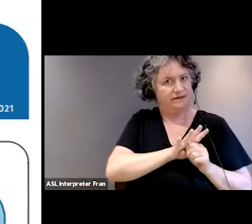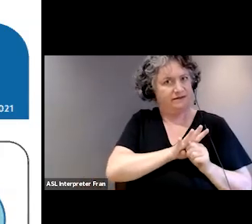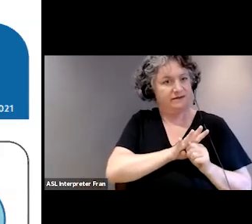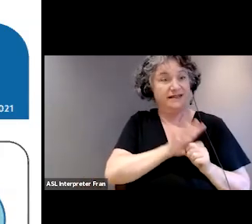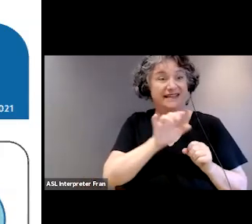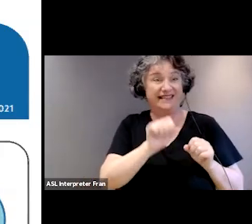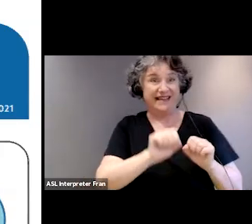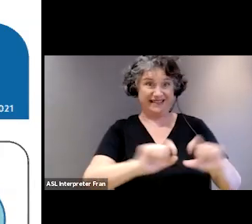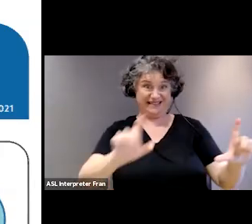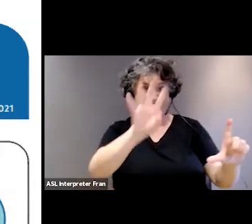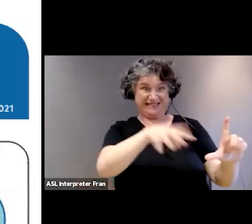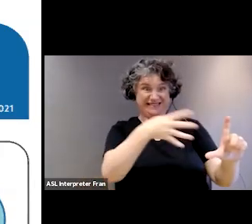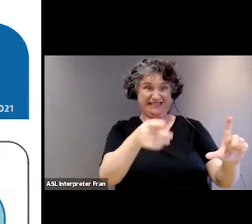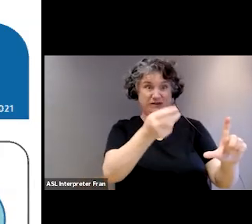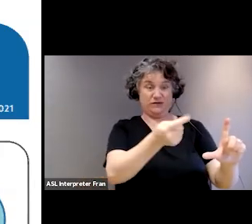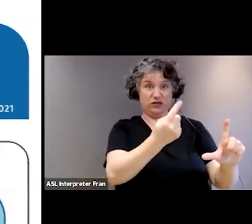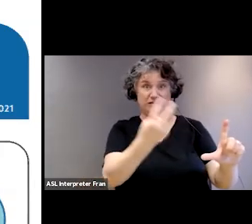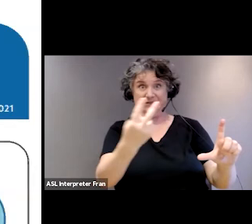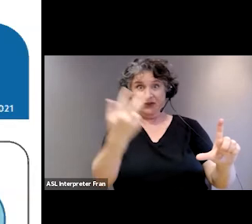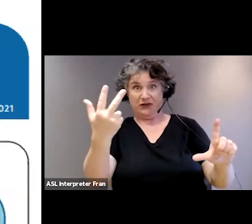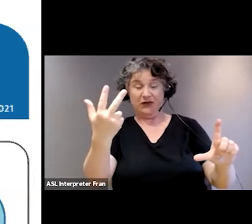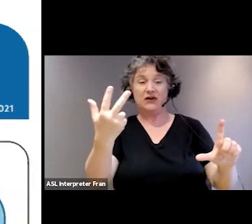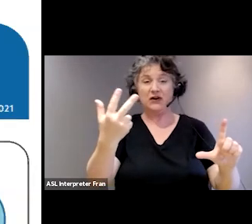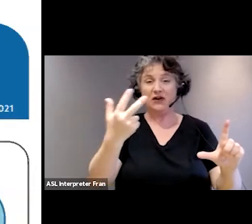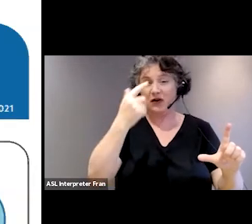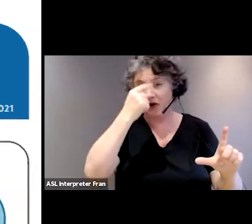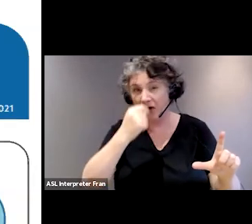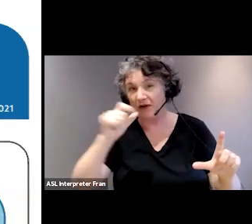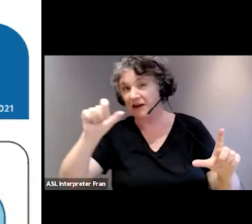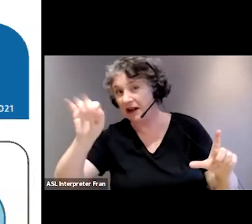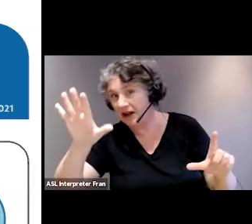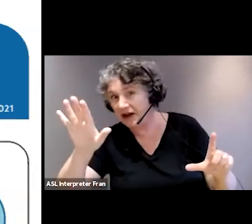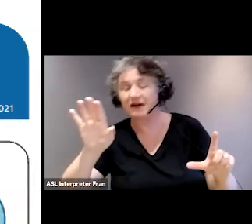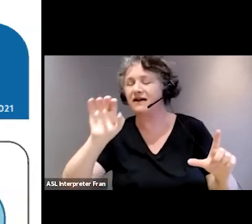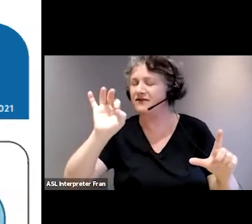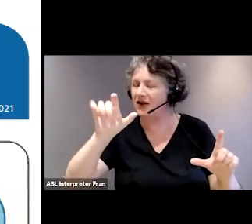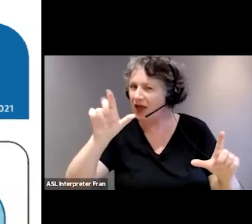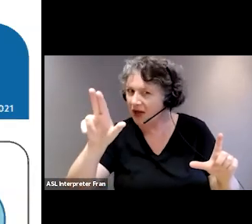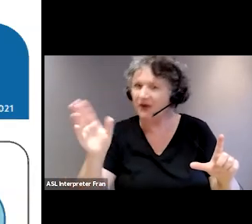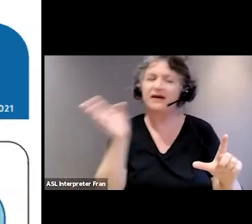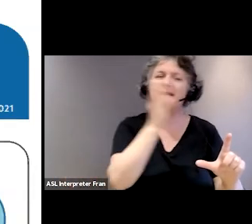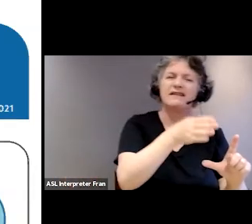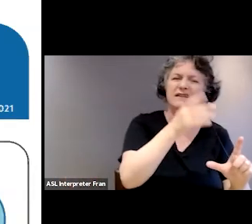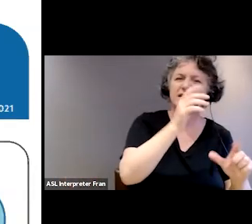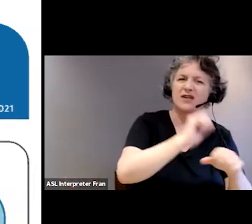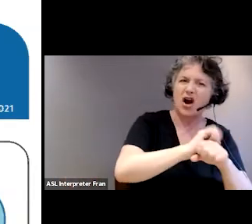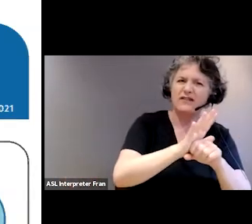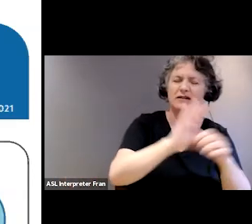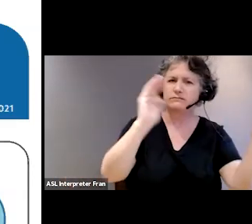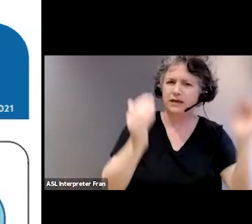symptoms and breaks it down for the coronavirus, the cold, and the flu. As well there is a graphic of our COVID 19 screening poster